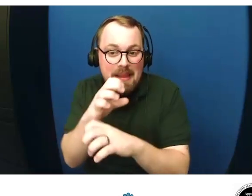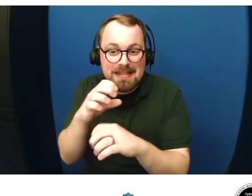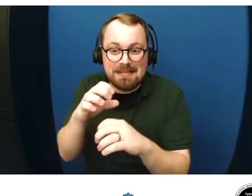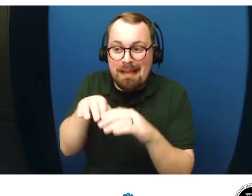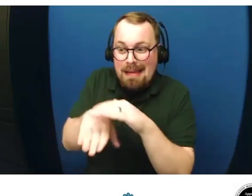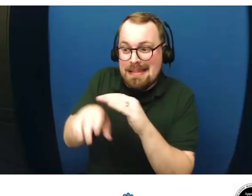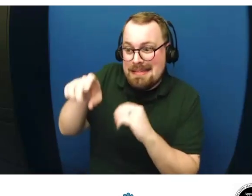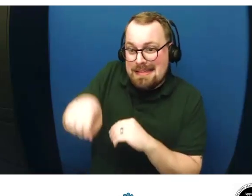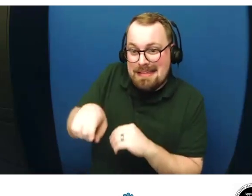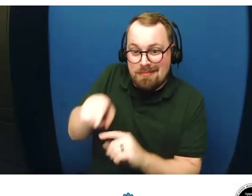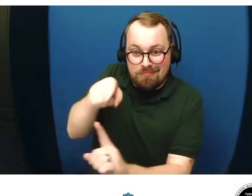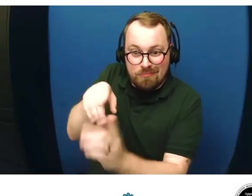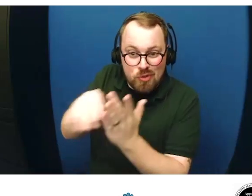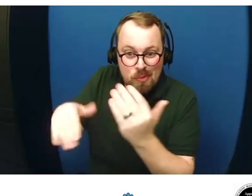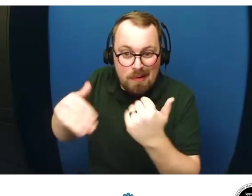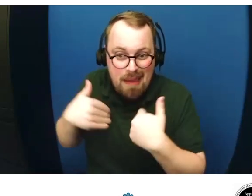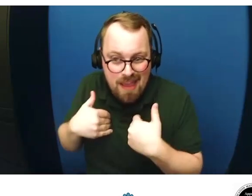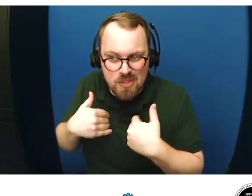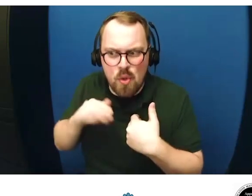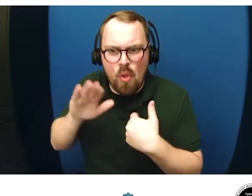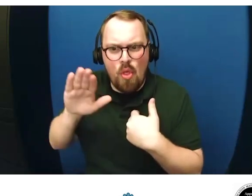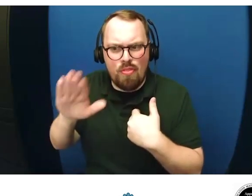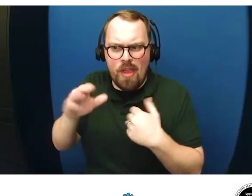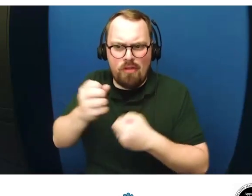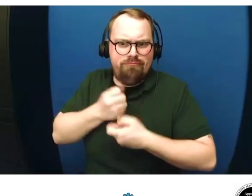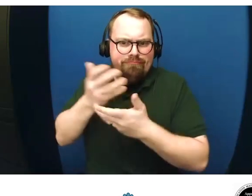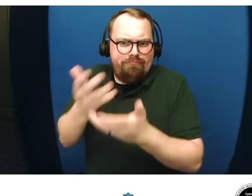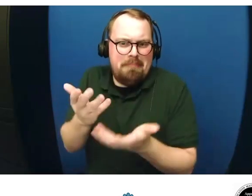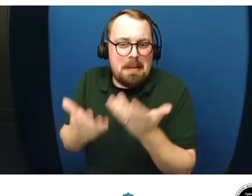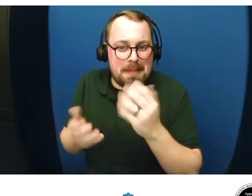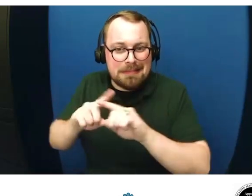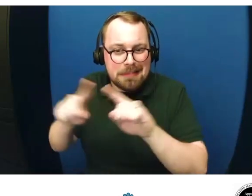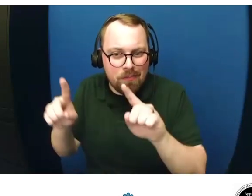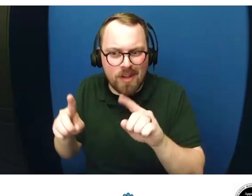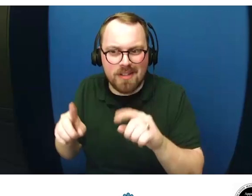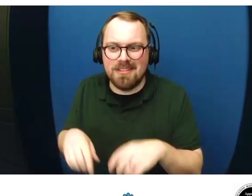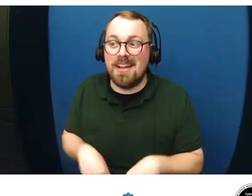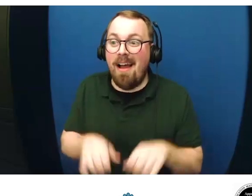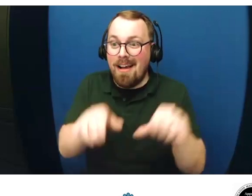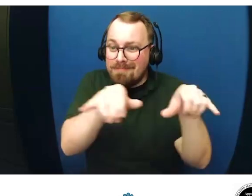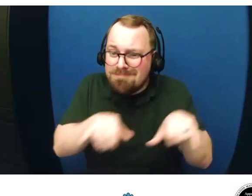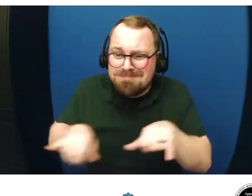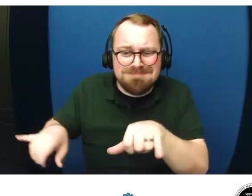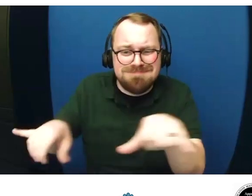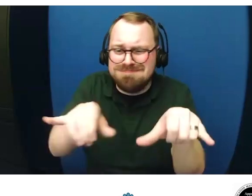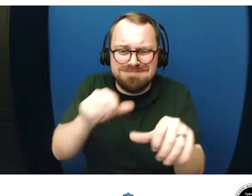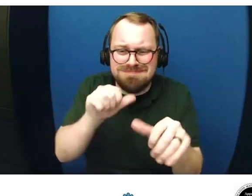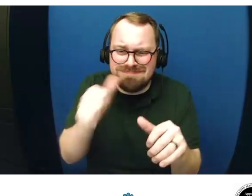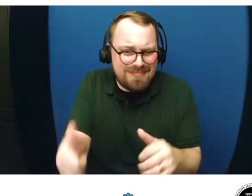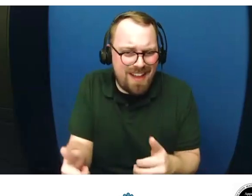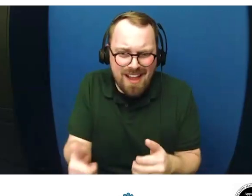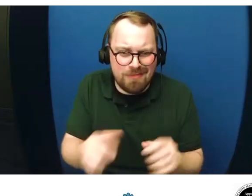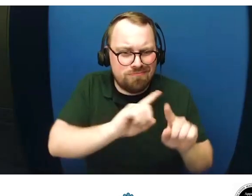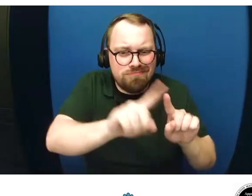And it may look very different for each of your students, but making sure they have...